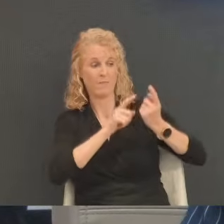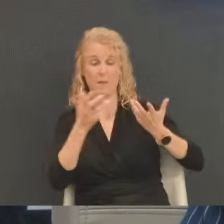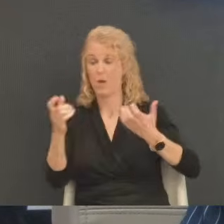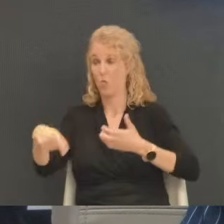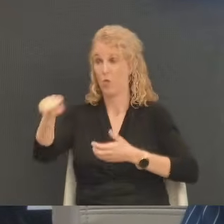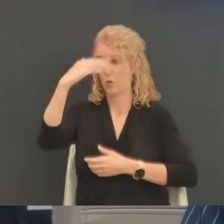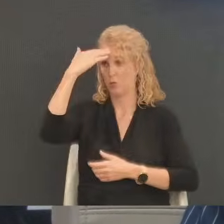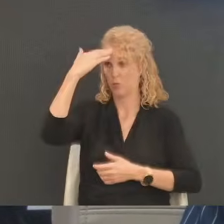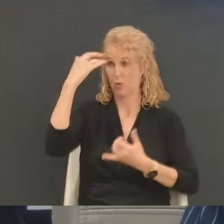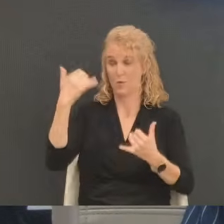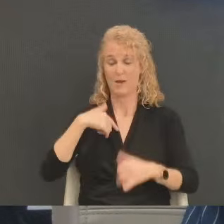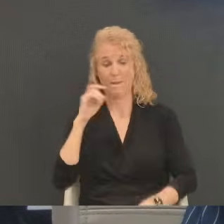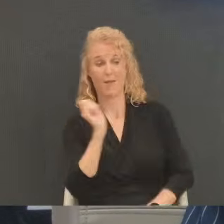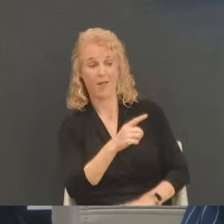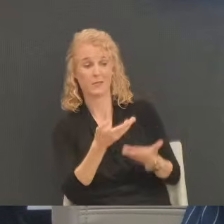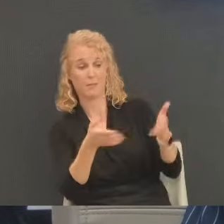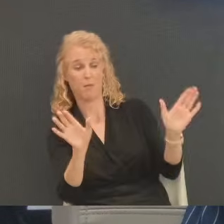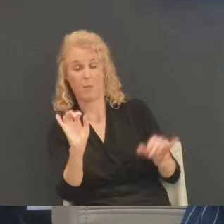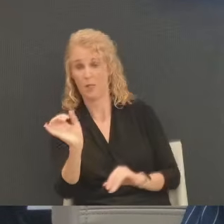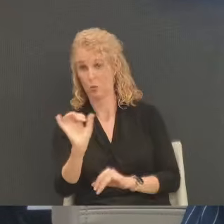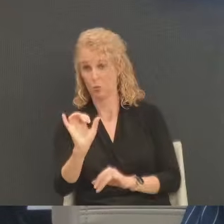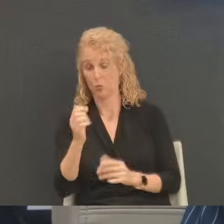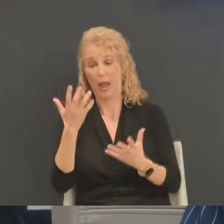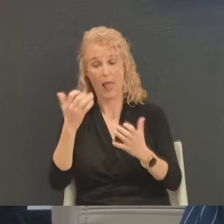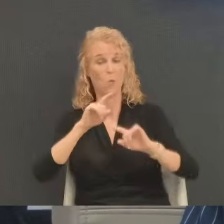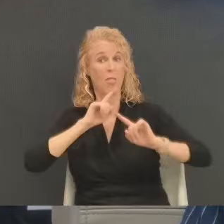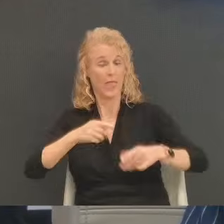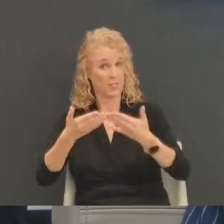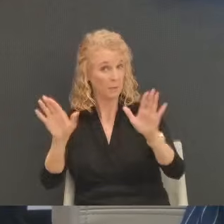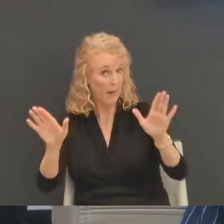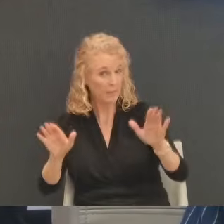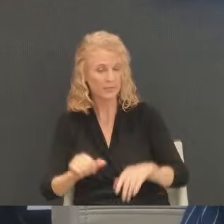I'm asking it in public and I want the answers in public. I don't want just come in here and tell us